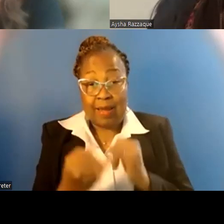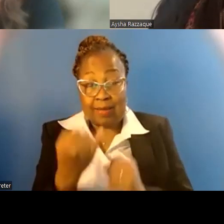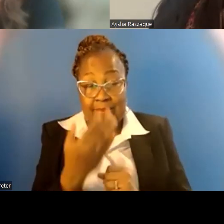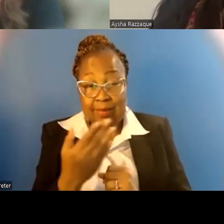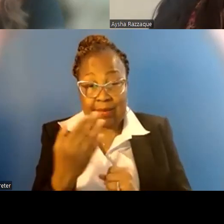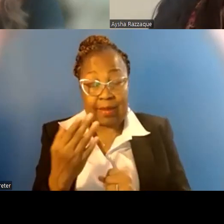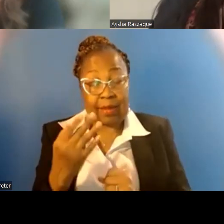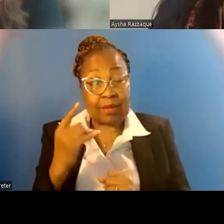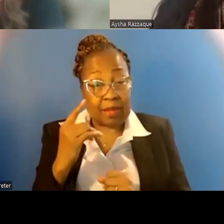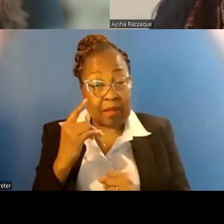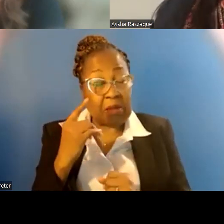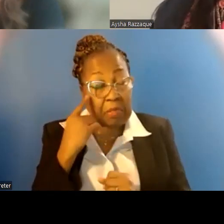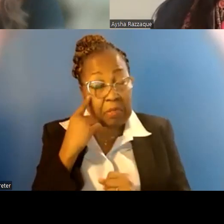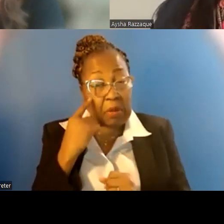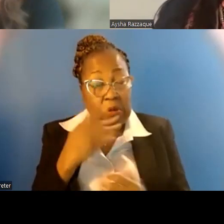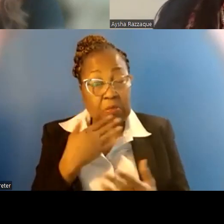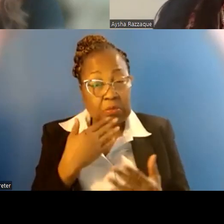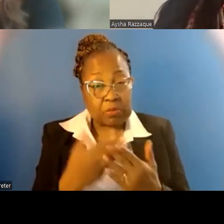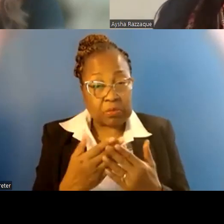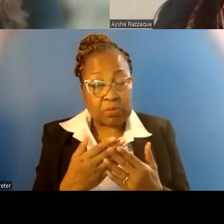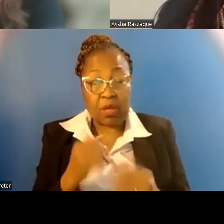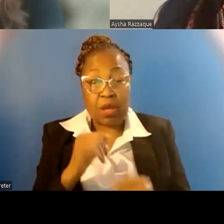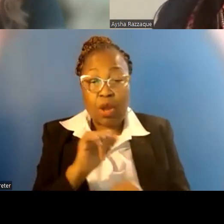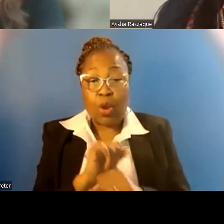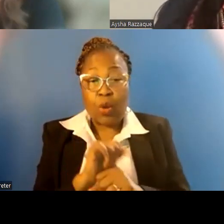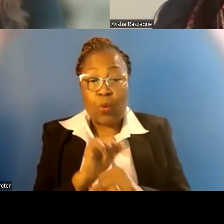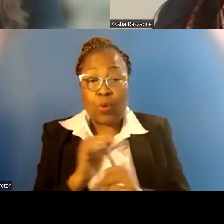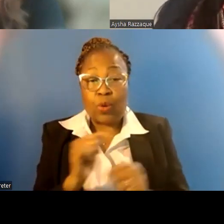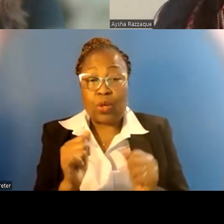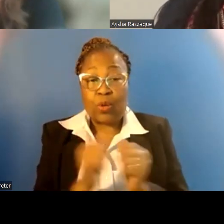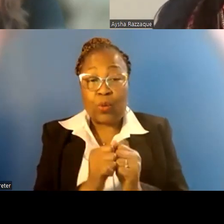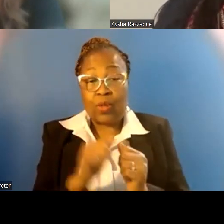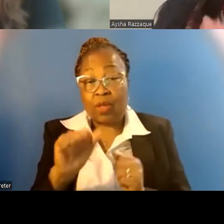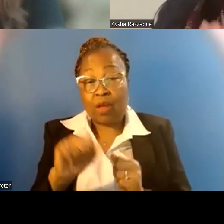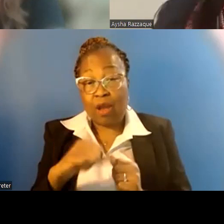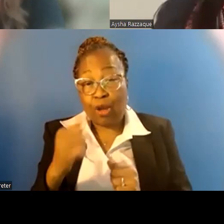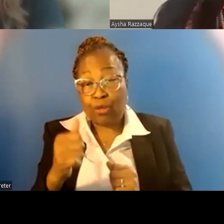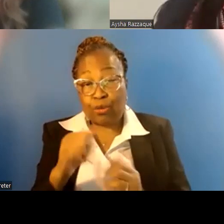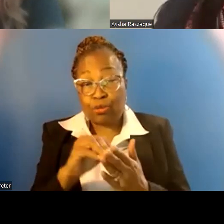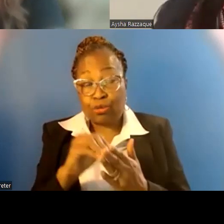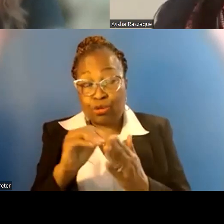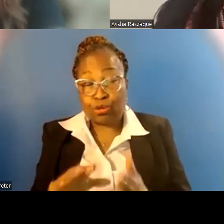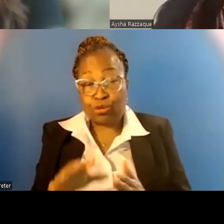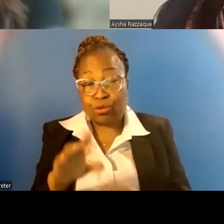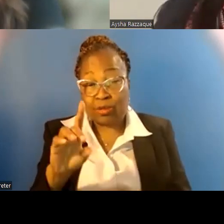was working with other student cultural centers is so, so important.